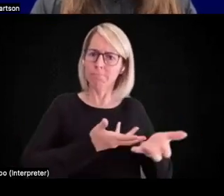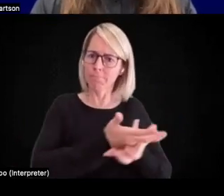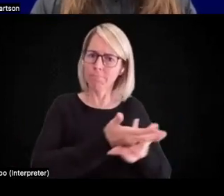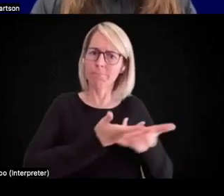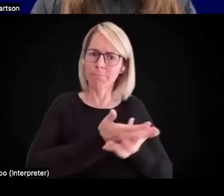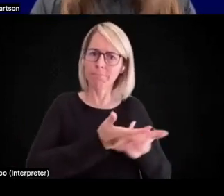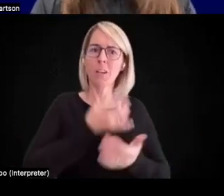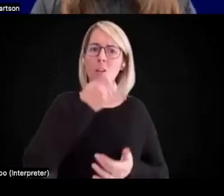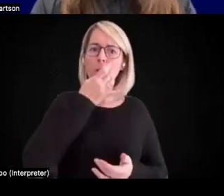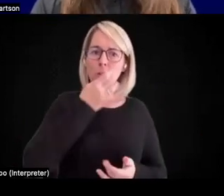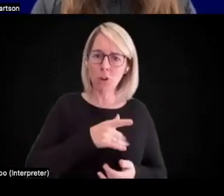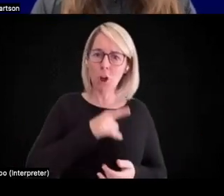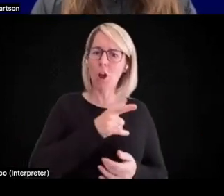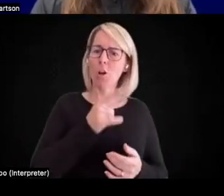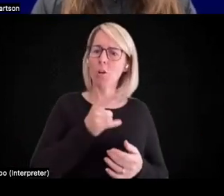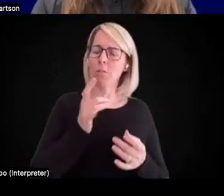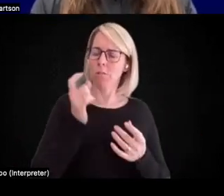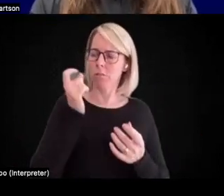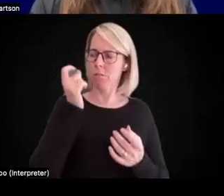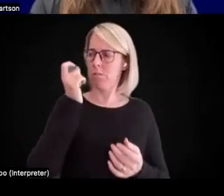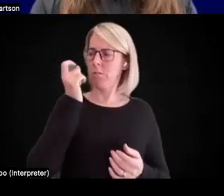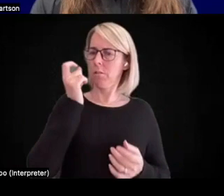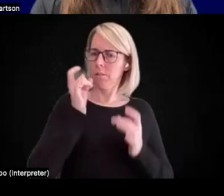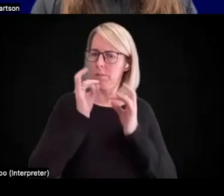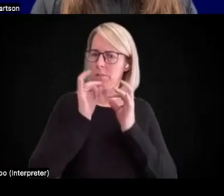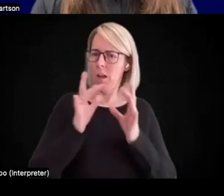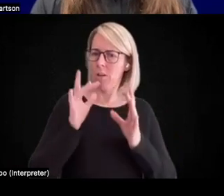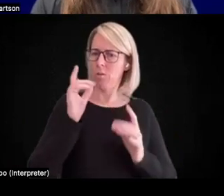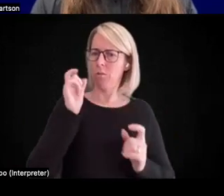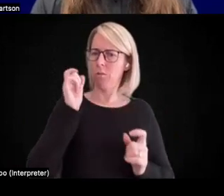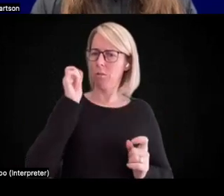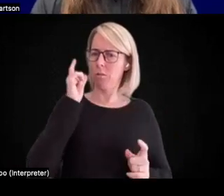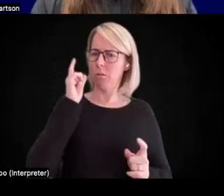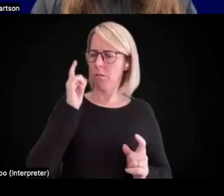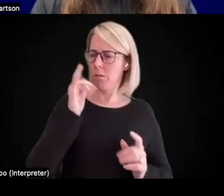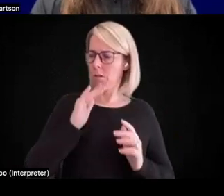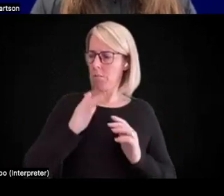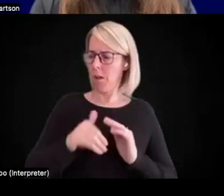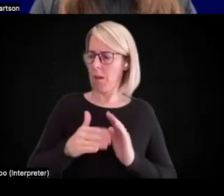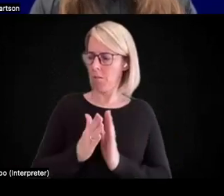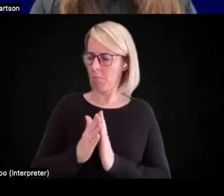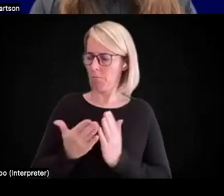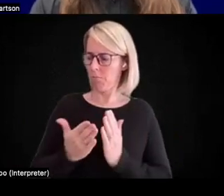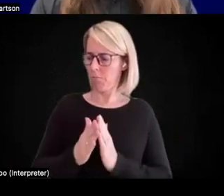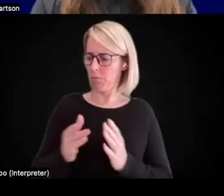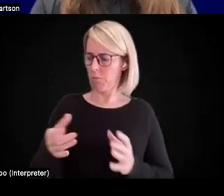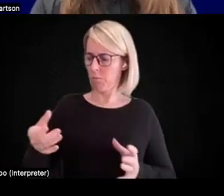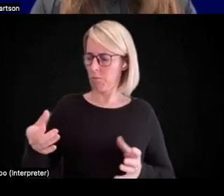awareness of the book's existence and something about the first page and the really interesting